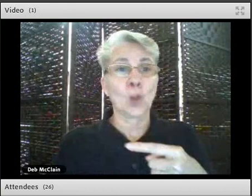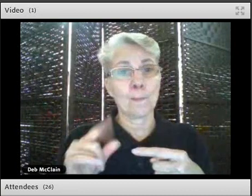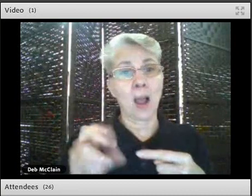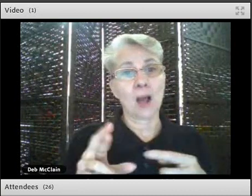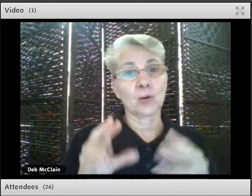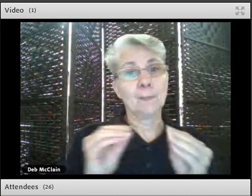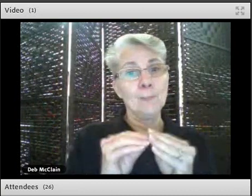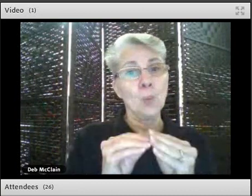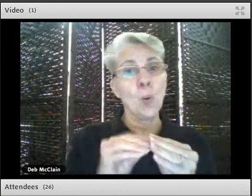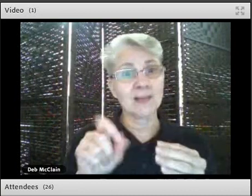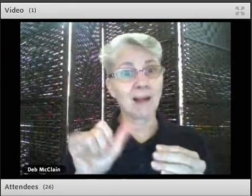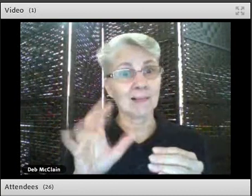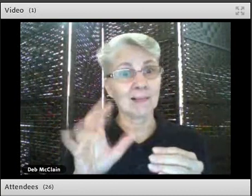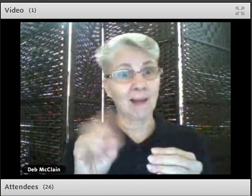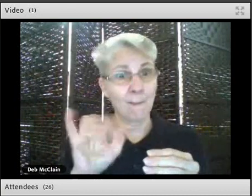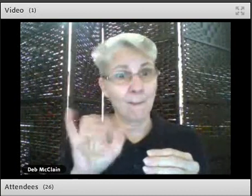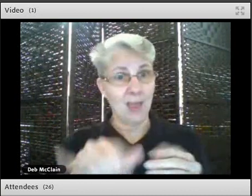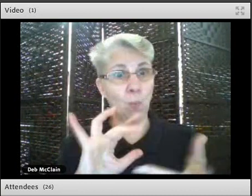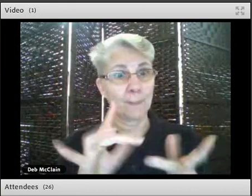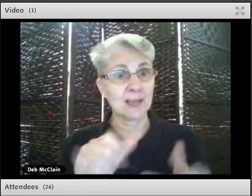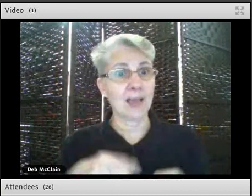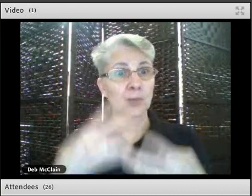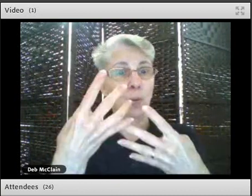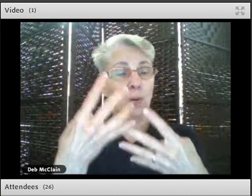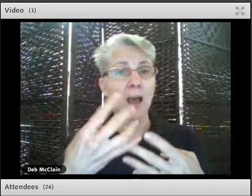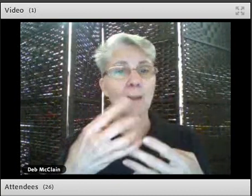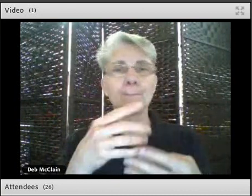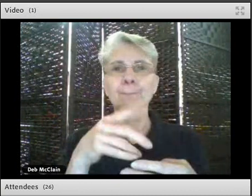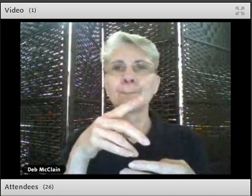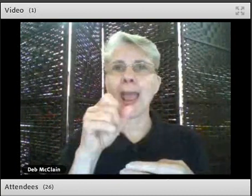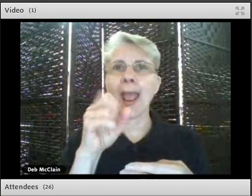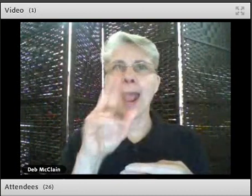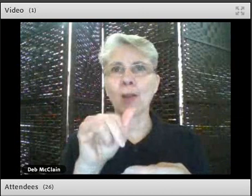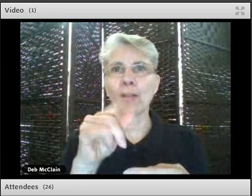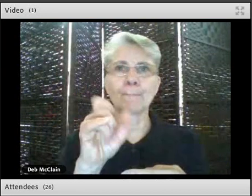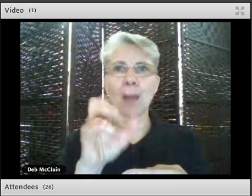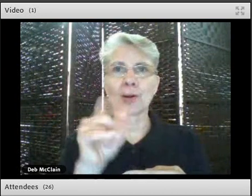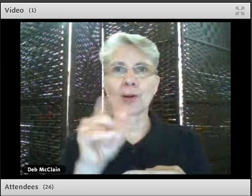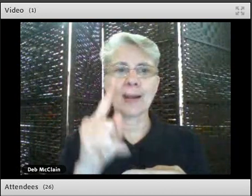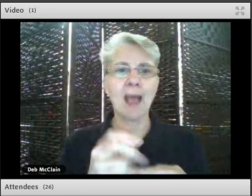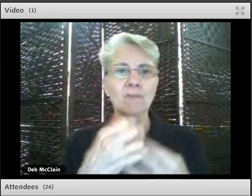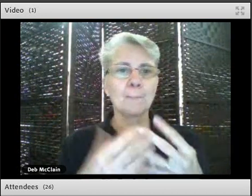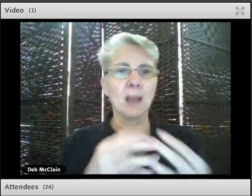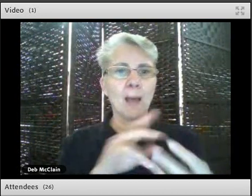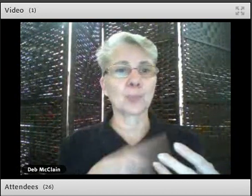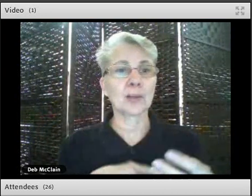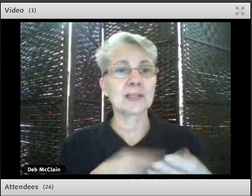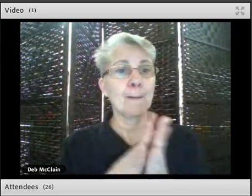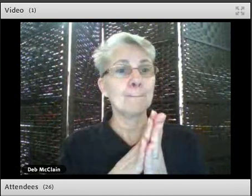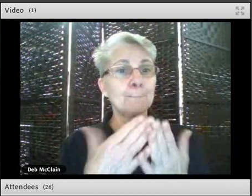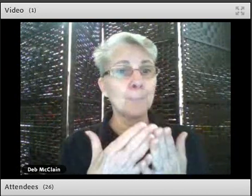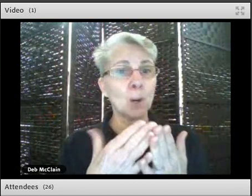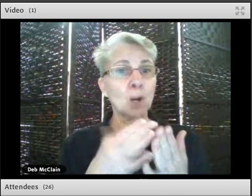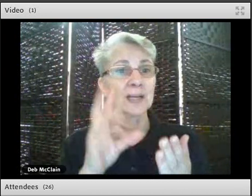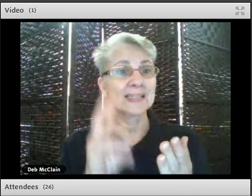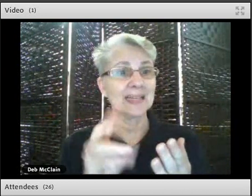That doesn't exist anymore. And so that's why that viewed date that is associated